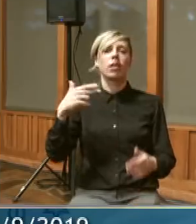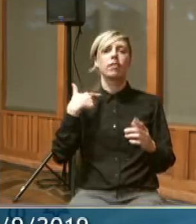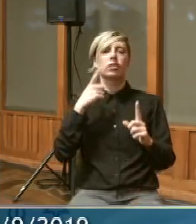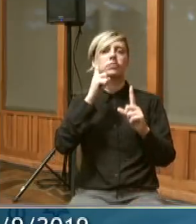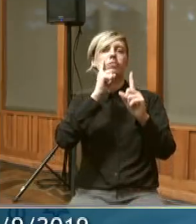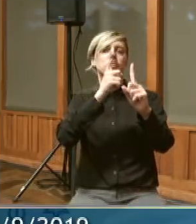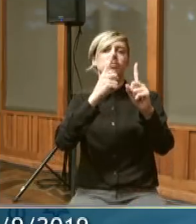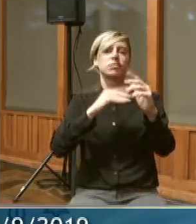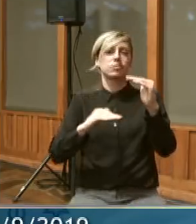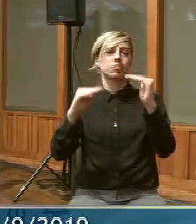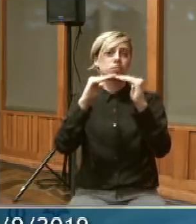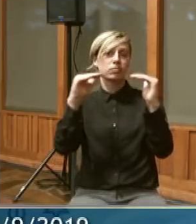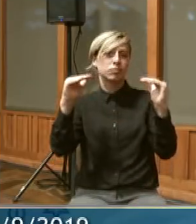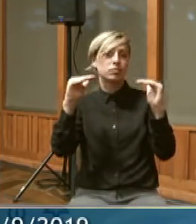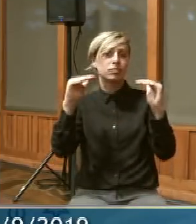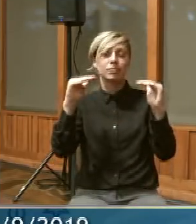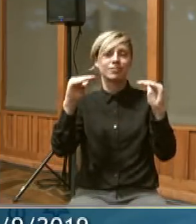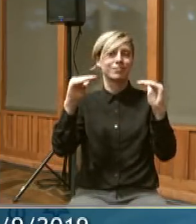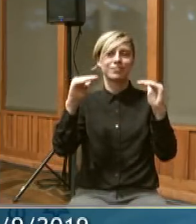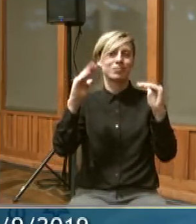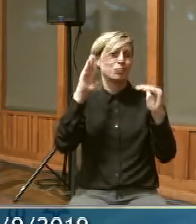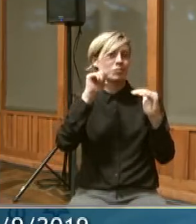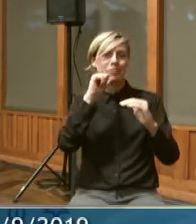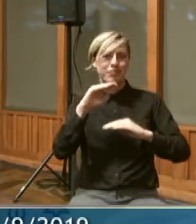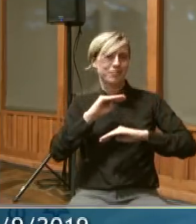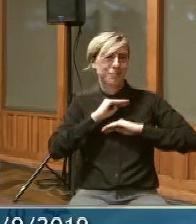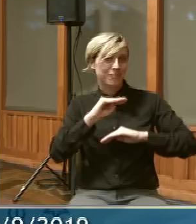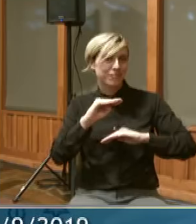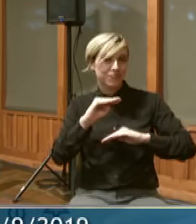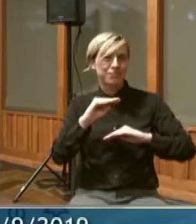WILL HAVE A HUGELY DETRIMENTAL EFFECT ON SUN SITES AND THE